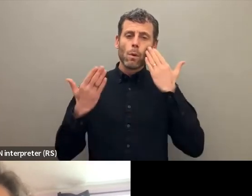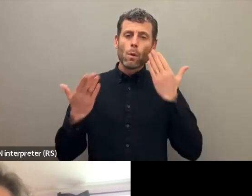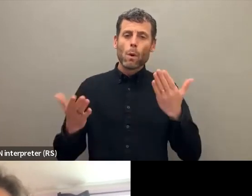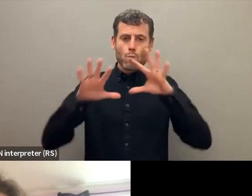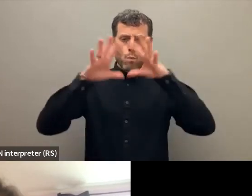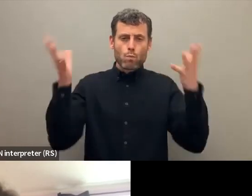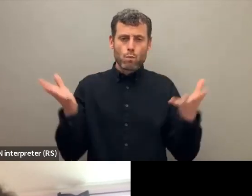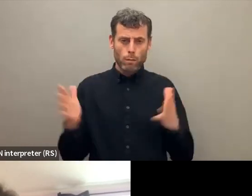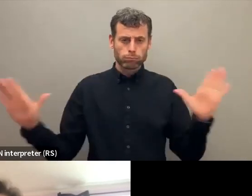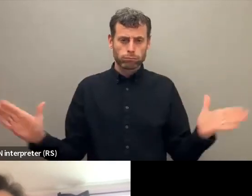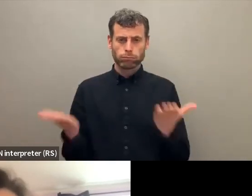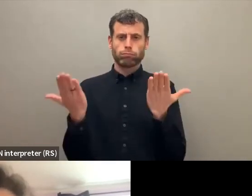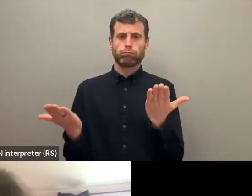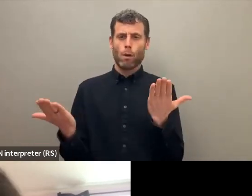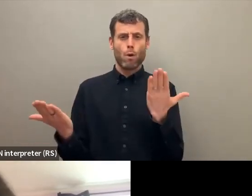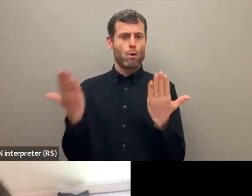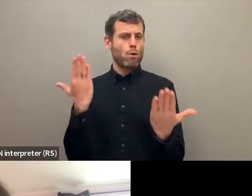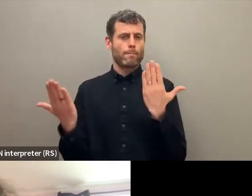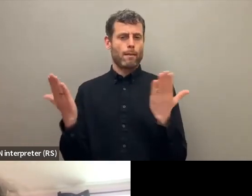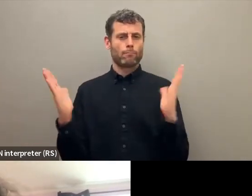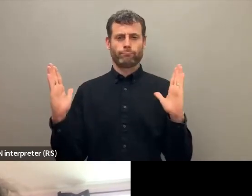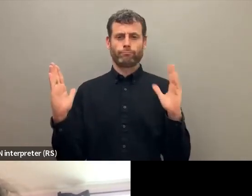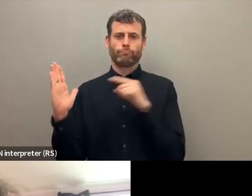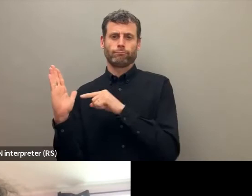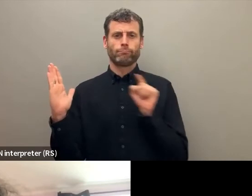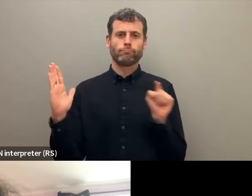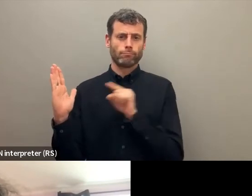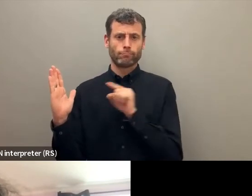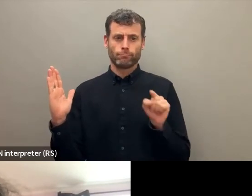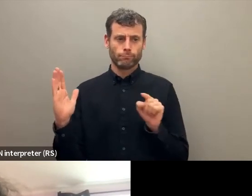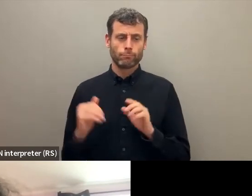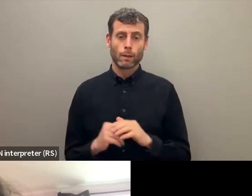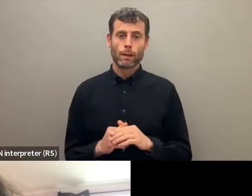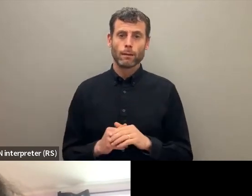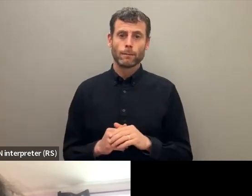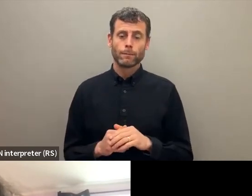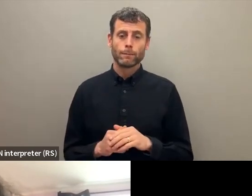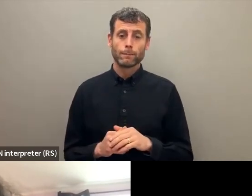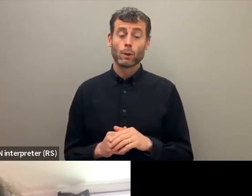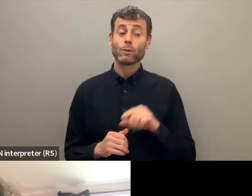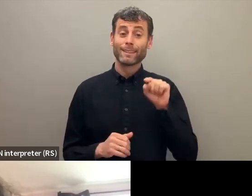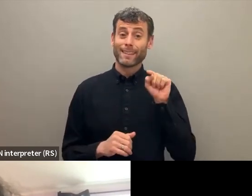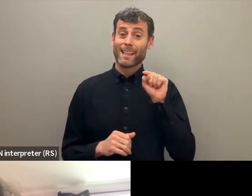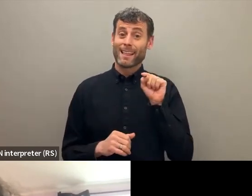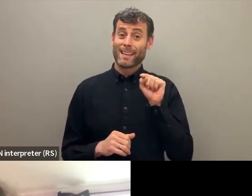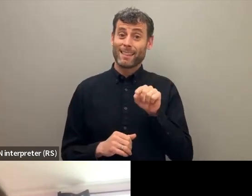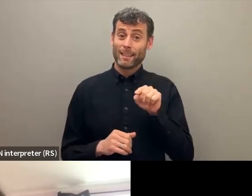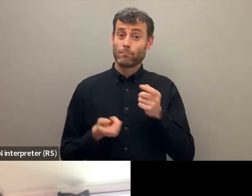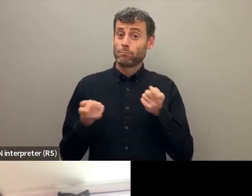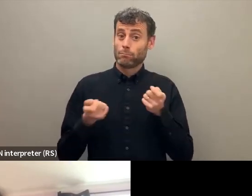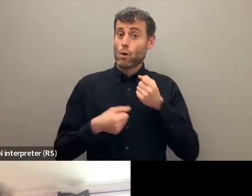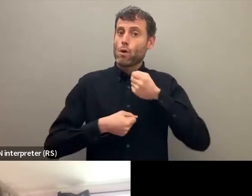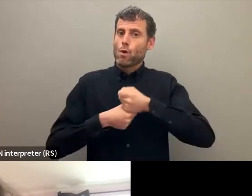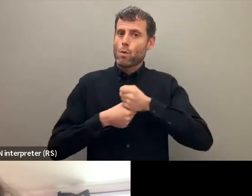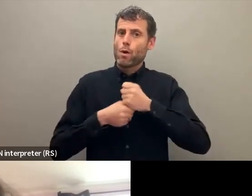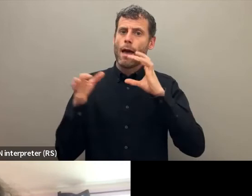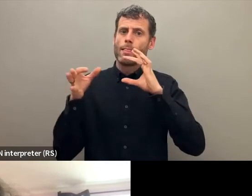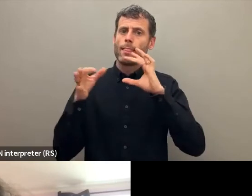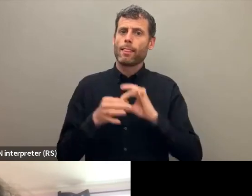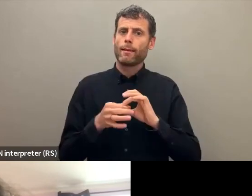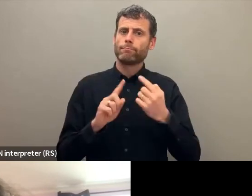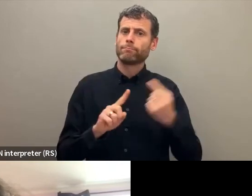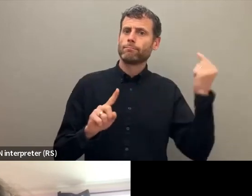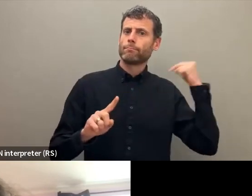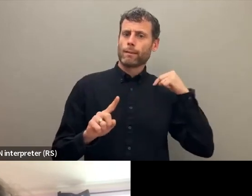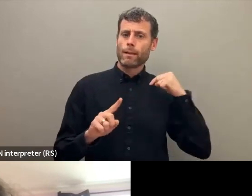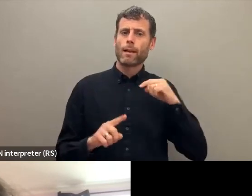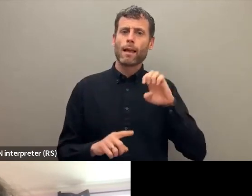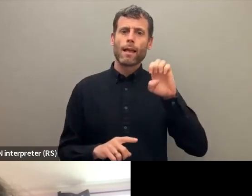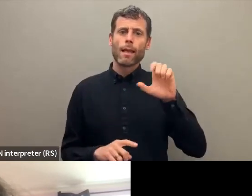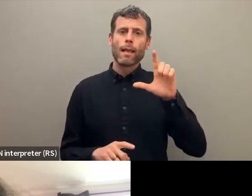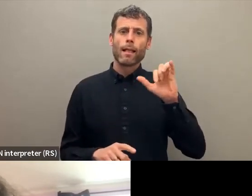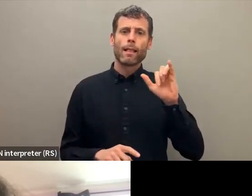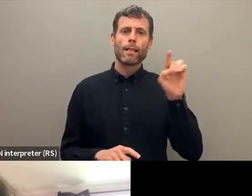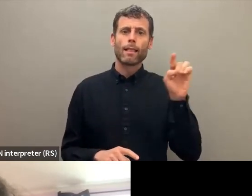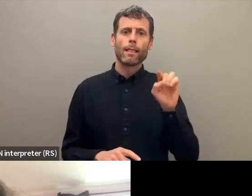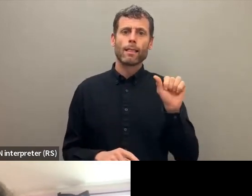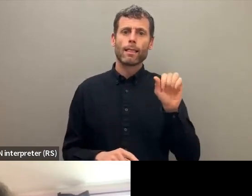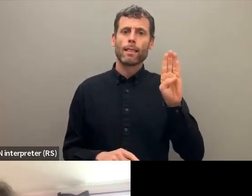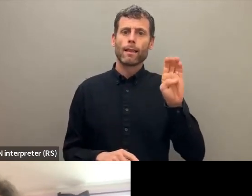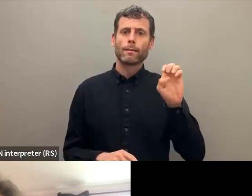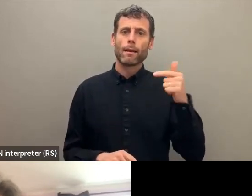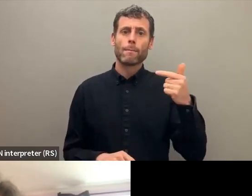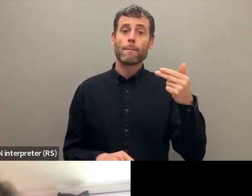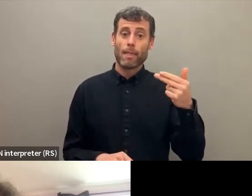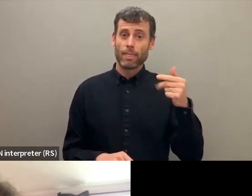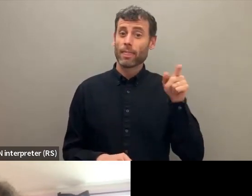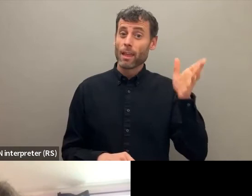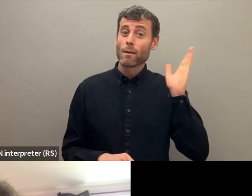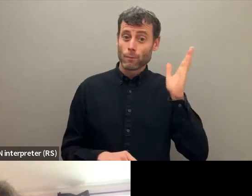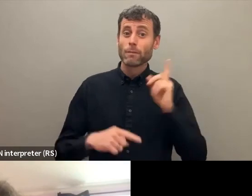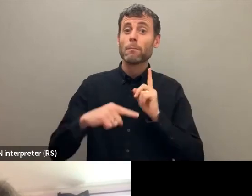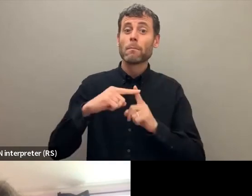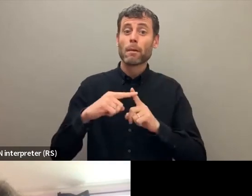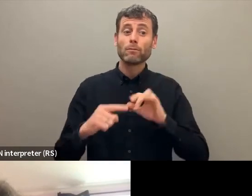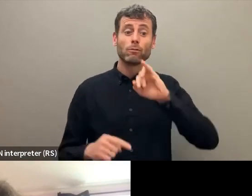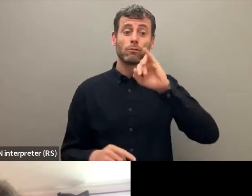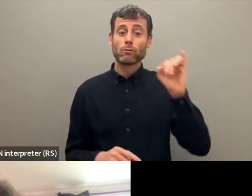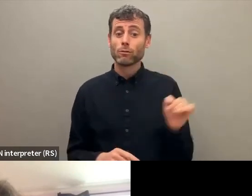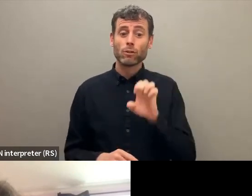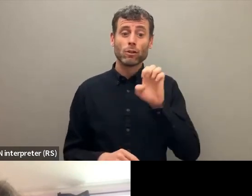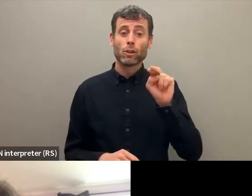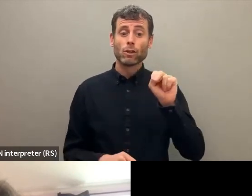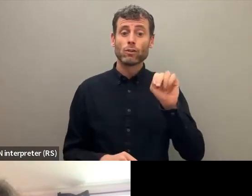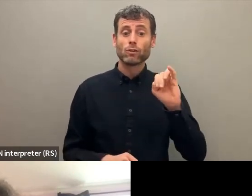Sophie Mitra: And it also takes advantage of the increasing availability of internationally comparable disability questions by analyzing data from censuses or surveys national censuses or service for 41 countries.